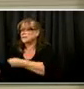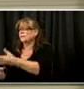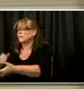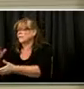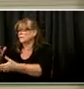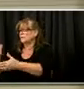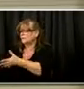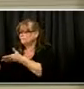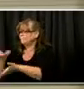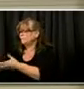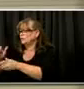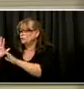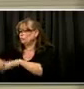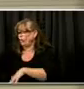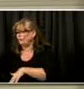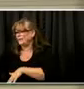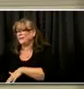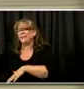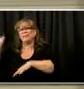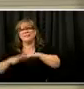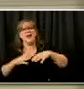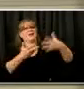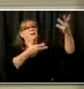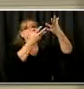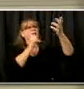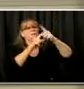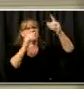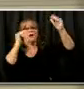to combat the epidemic of teen suicide that we saw even before this pandemic